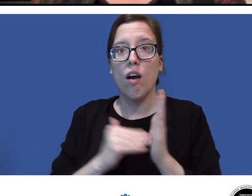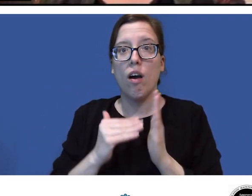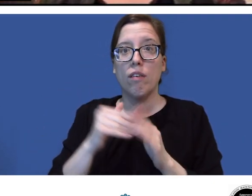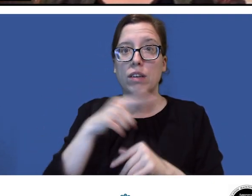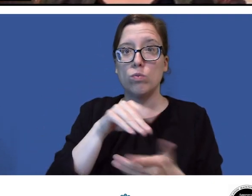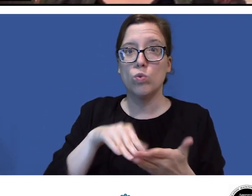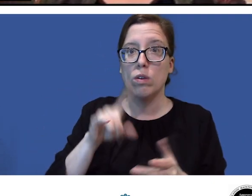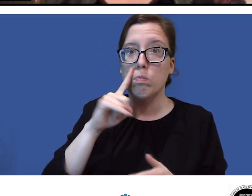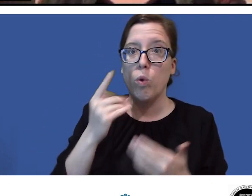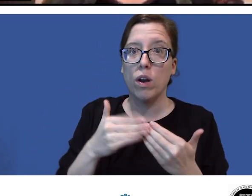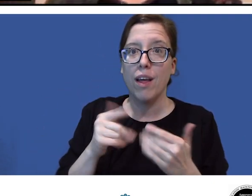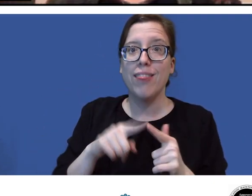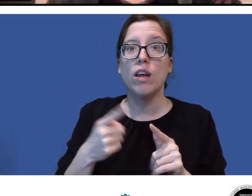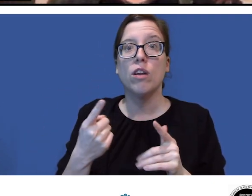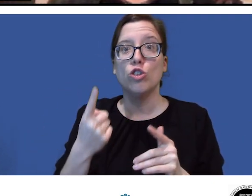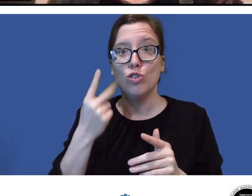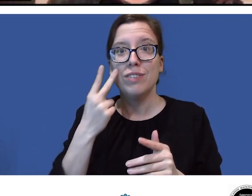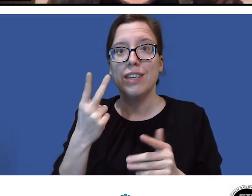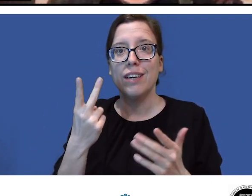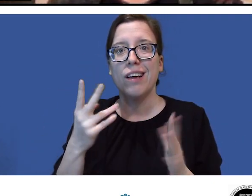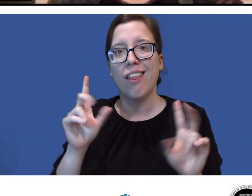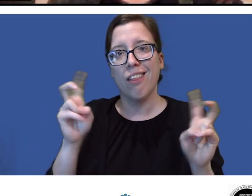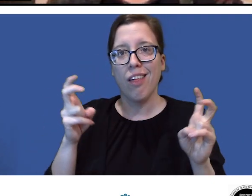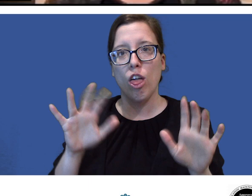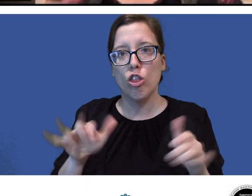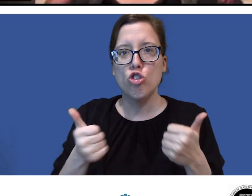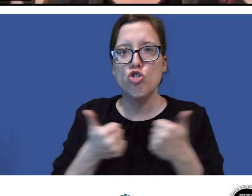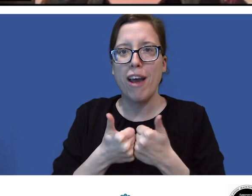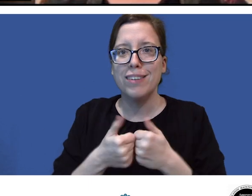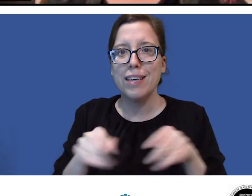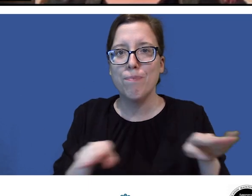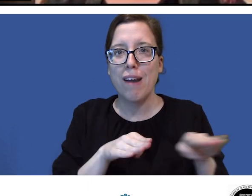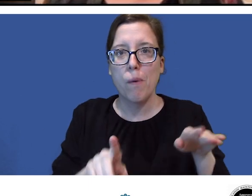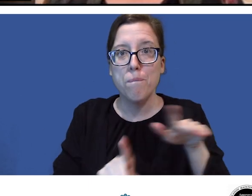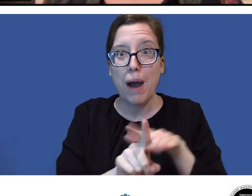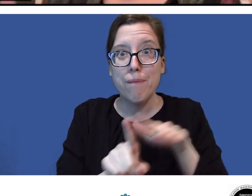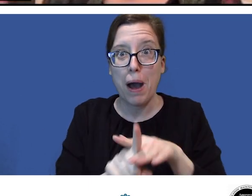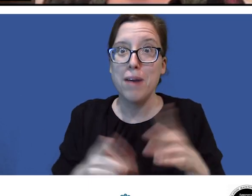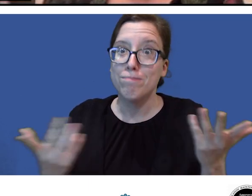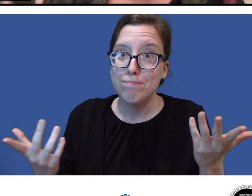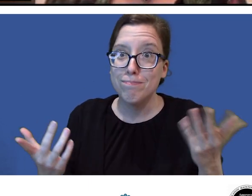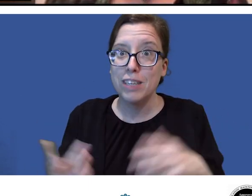Why not? You see stereotypy, right? Why not? The kid's got nothing, man.